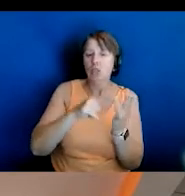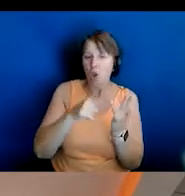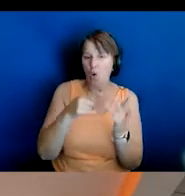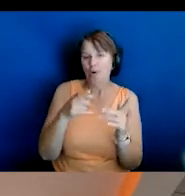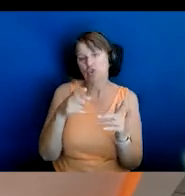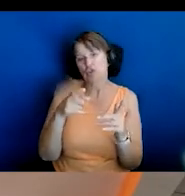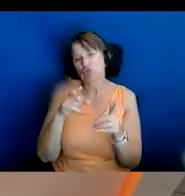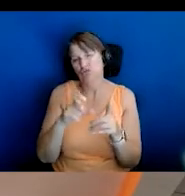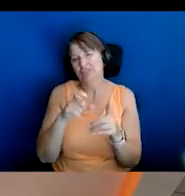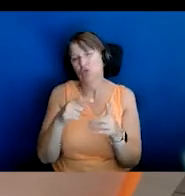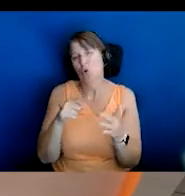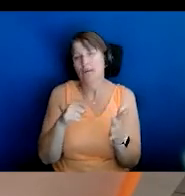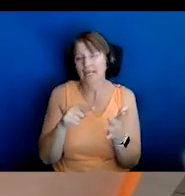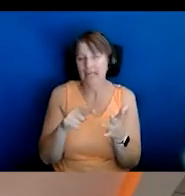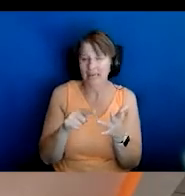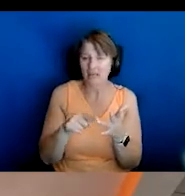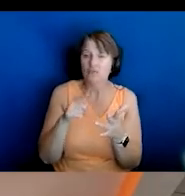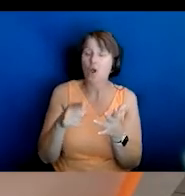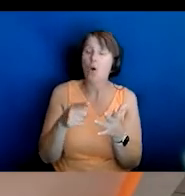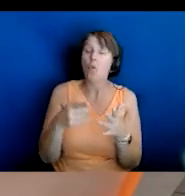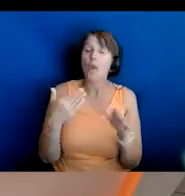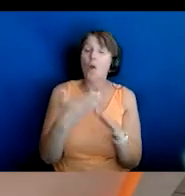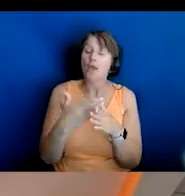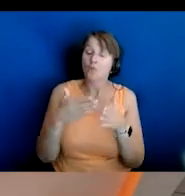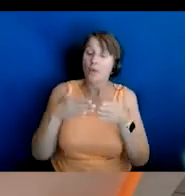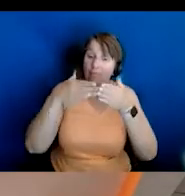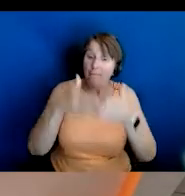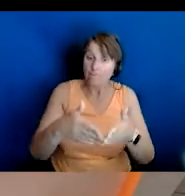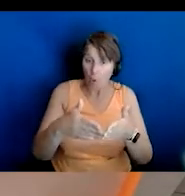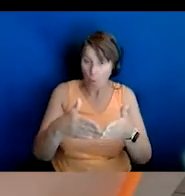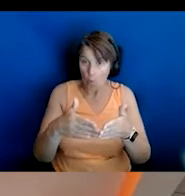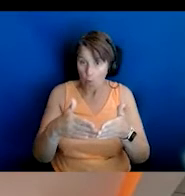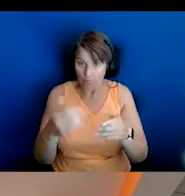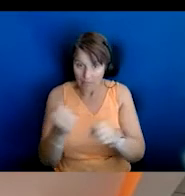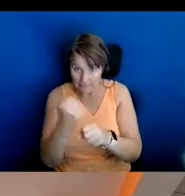So, we worked with a group of boat builders nearby to build a bake house